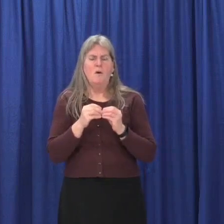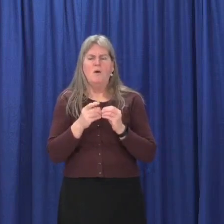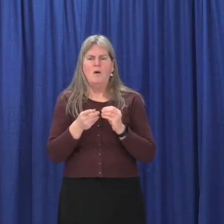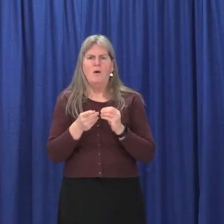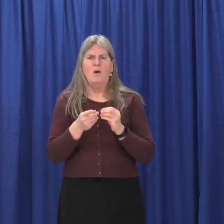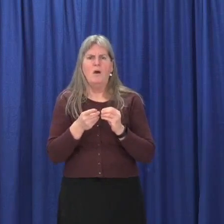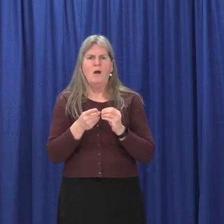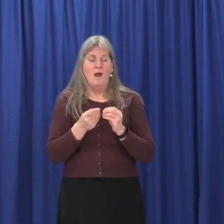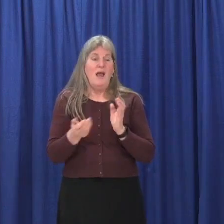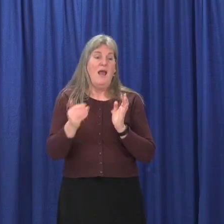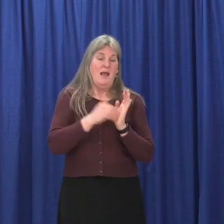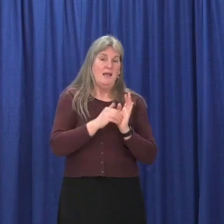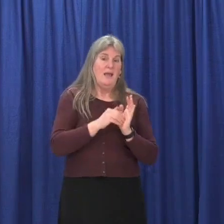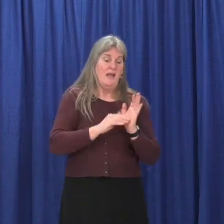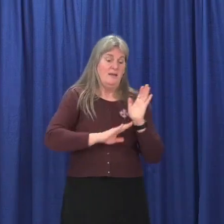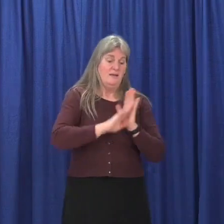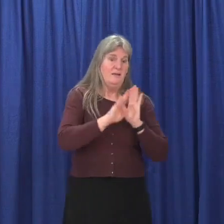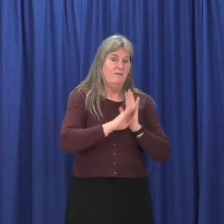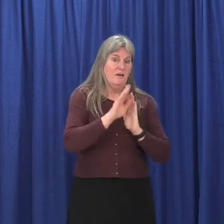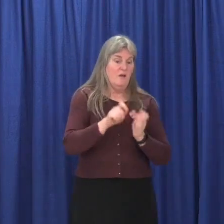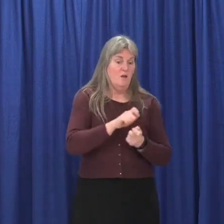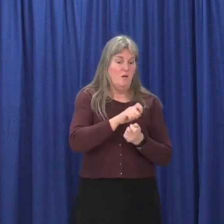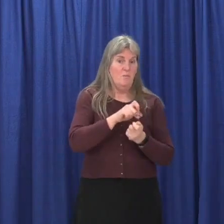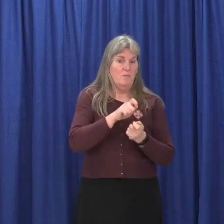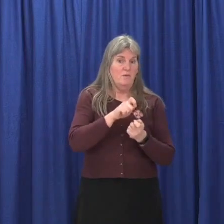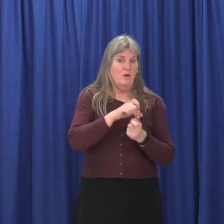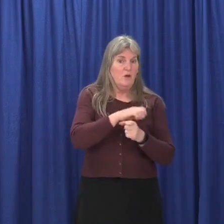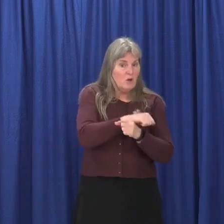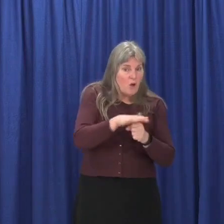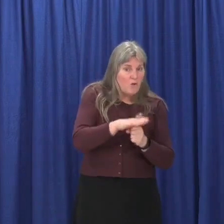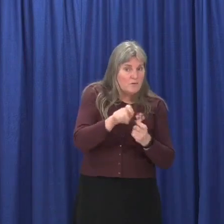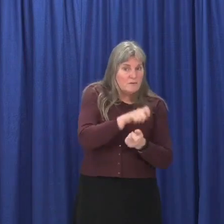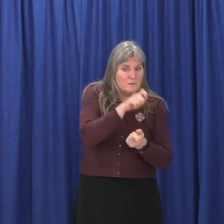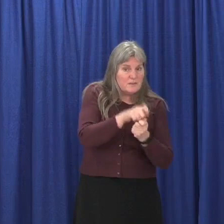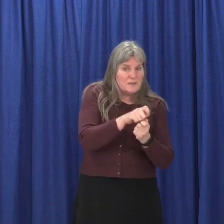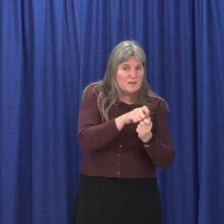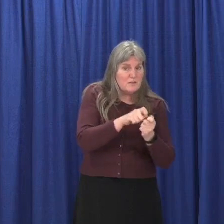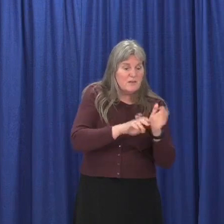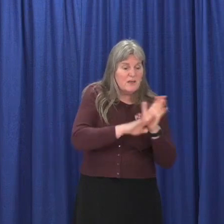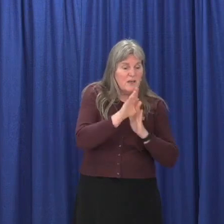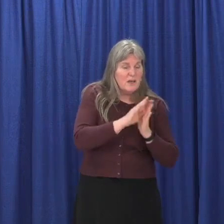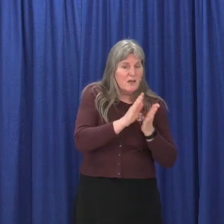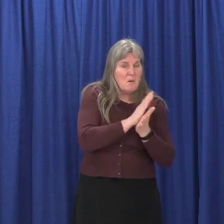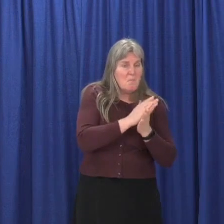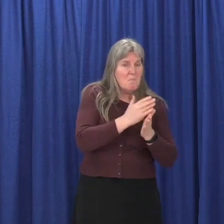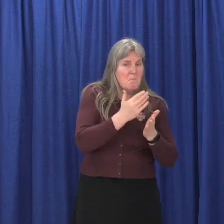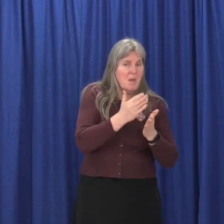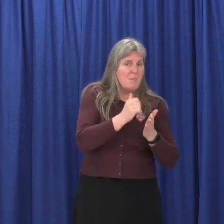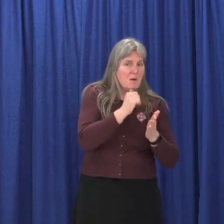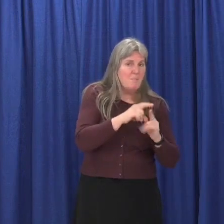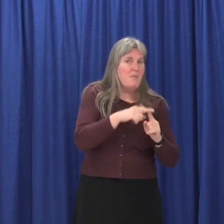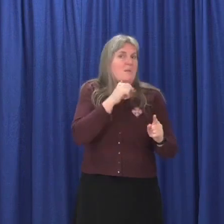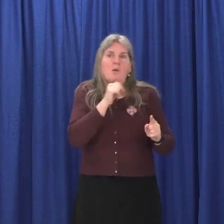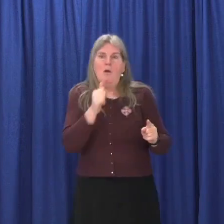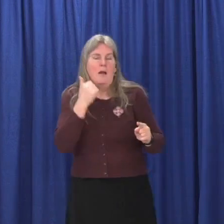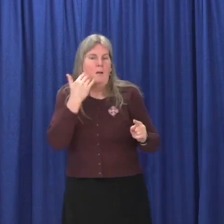necessarily for COVID, specifically. I, again, that's me speculating a bit. But, you know,